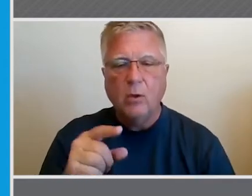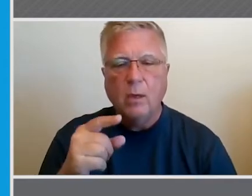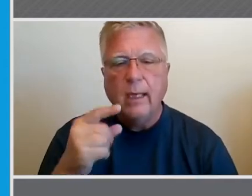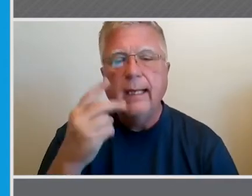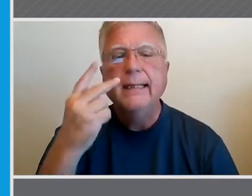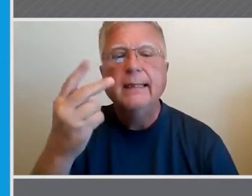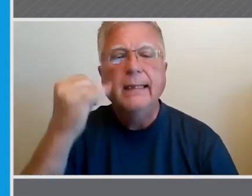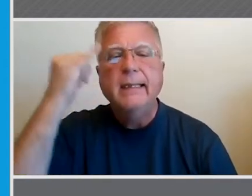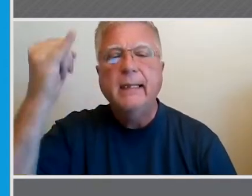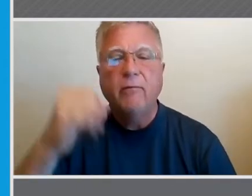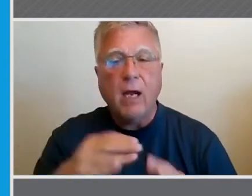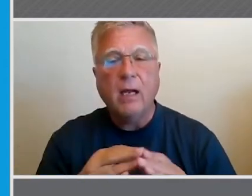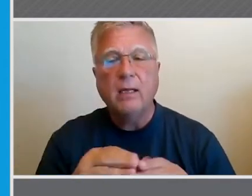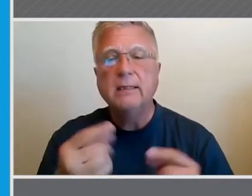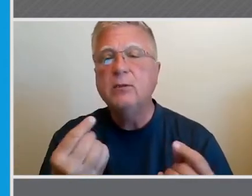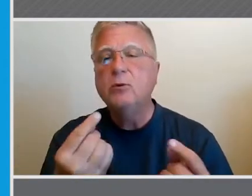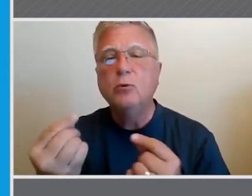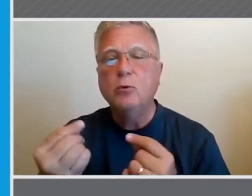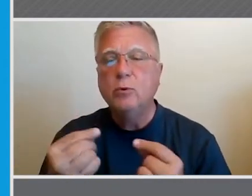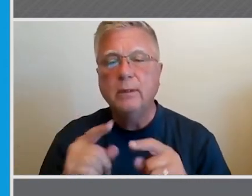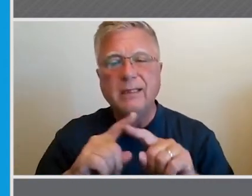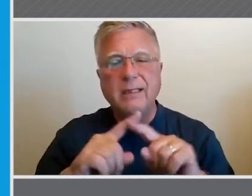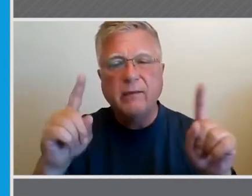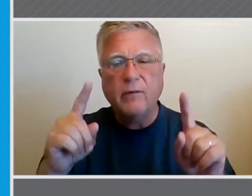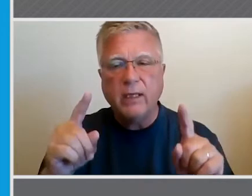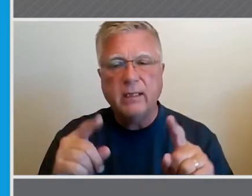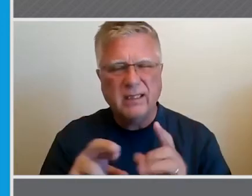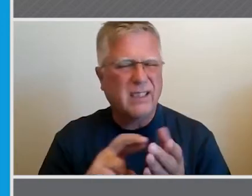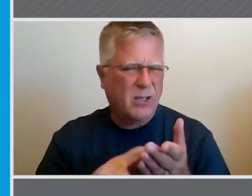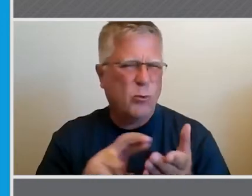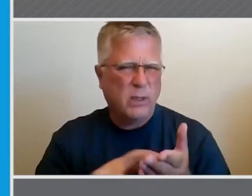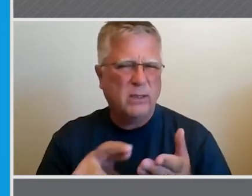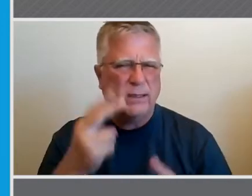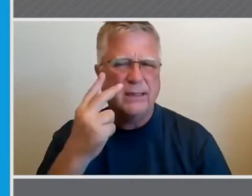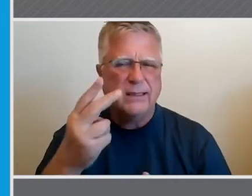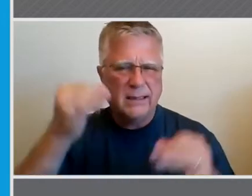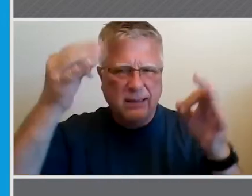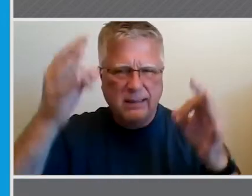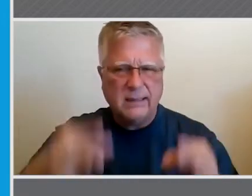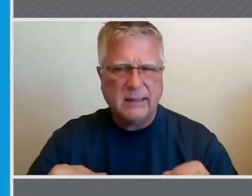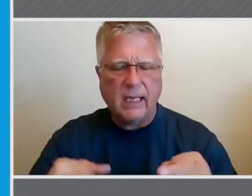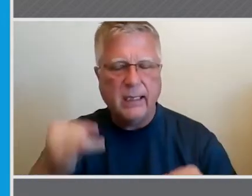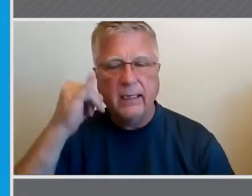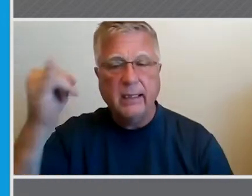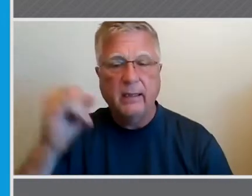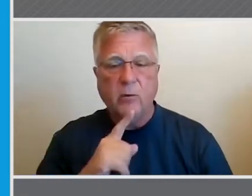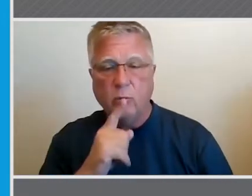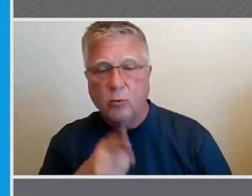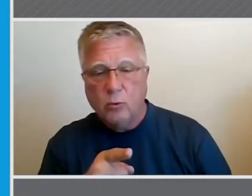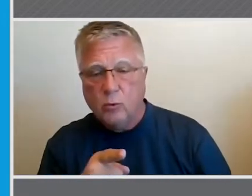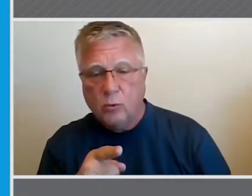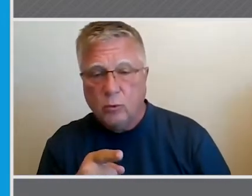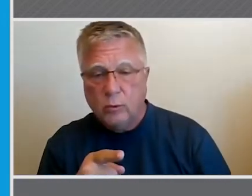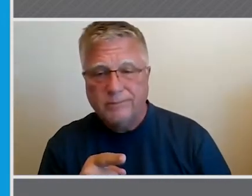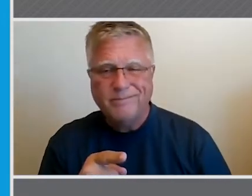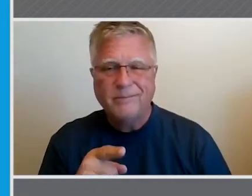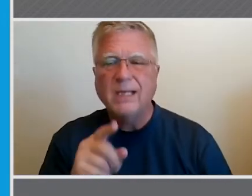and then reports back its research to determine whether or not there's a, an unfair housing